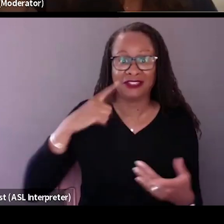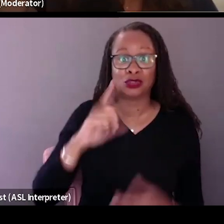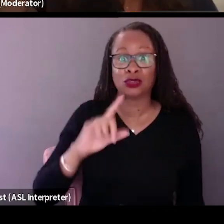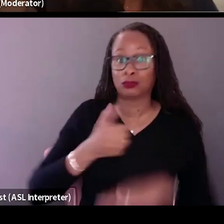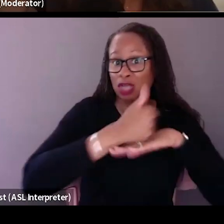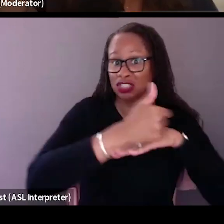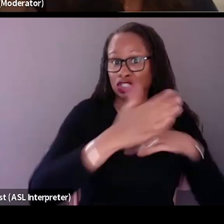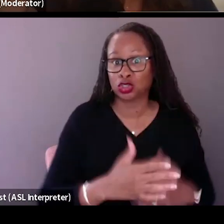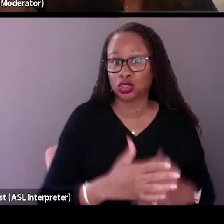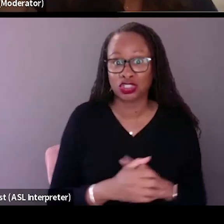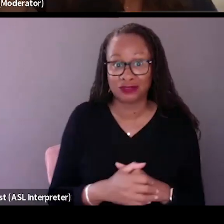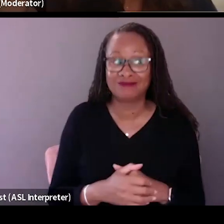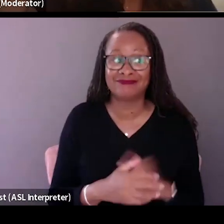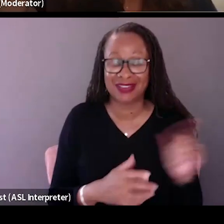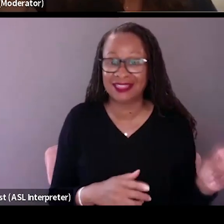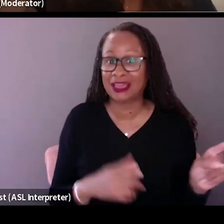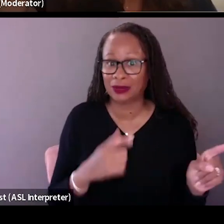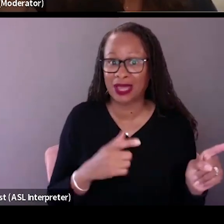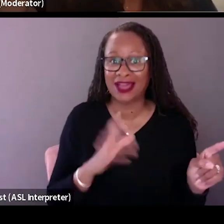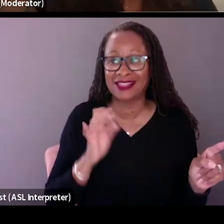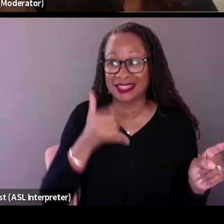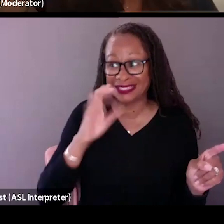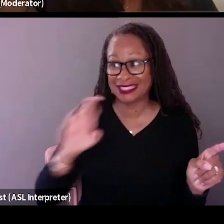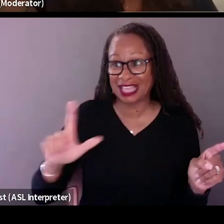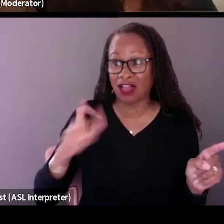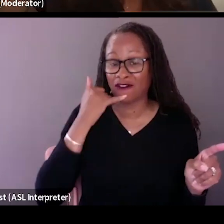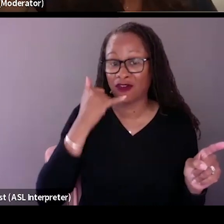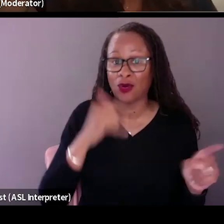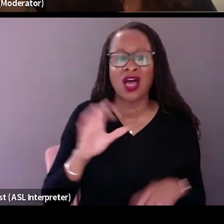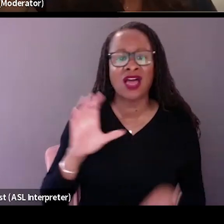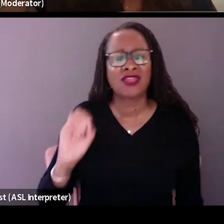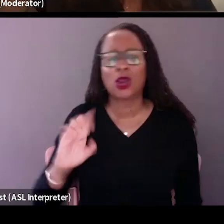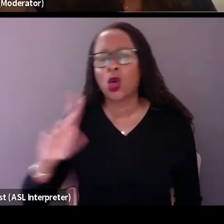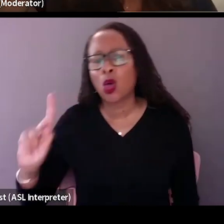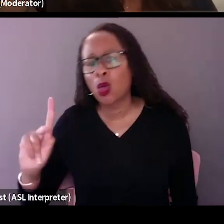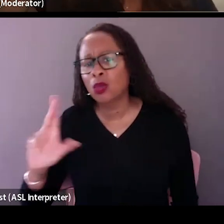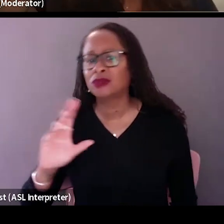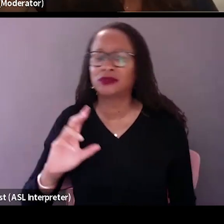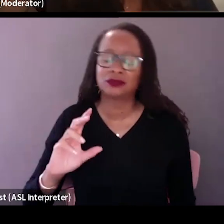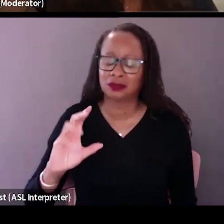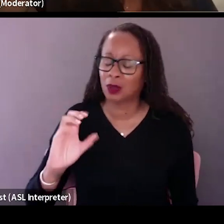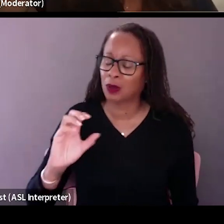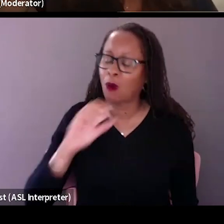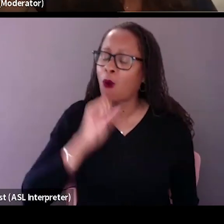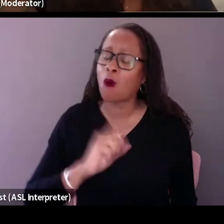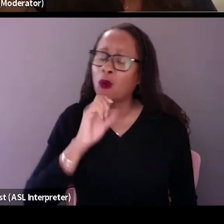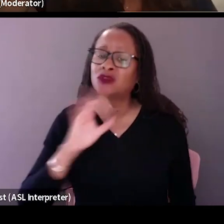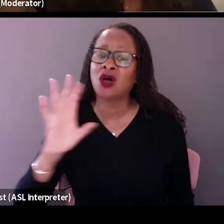But yes, that's the old folky Southern charm and kind of that insipid quality of luring people in